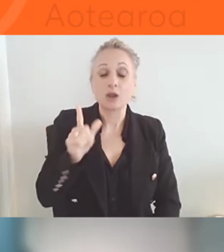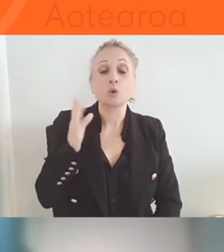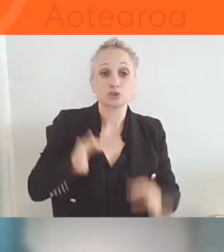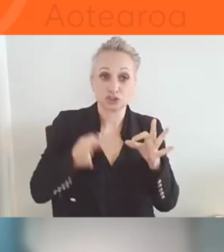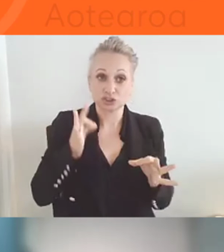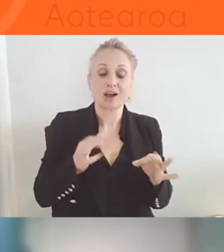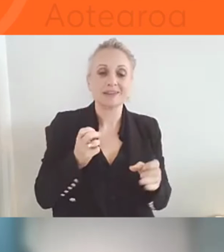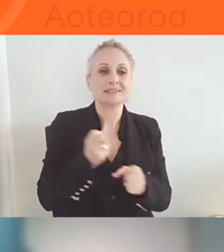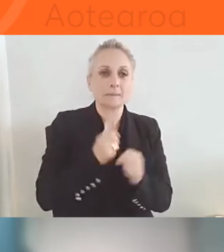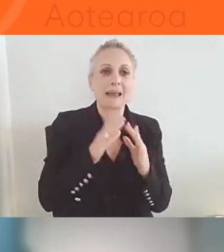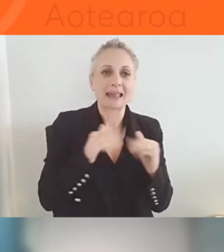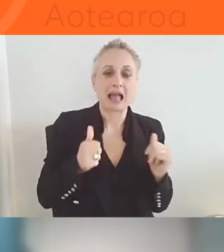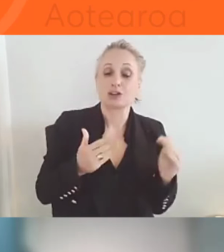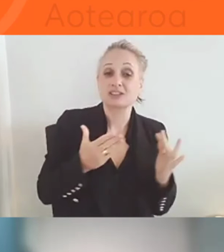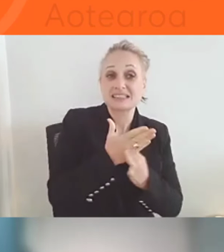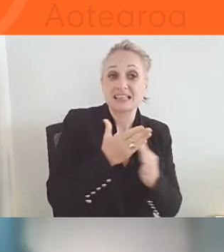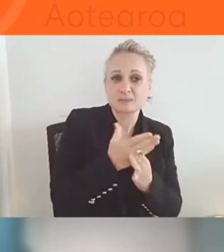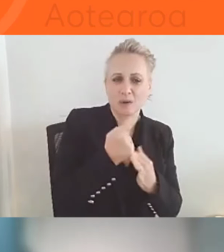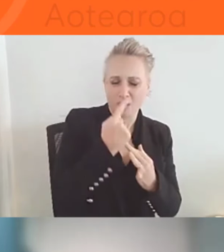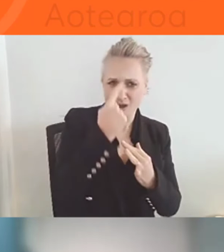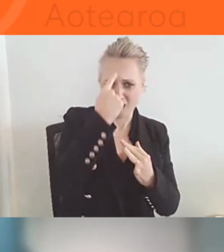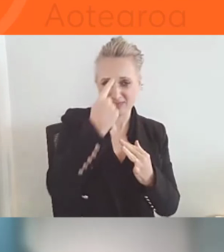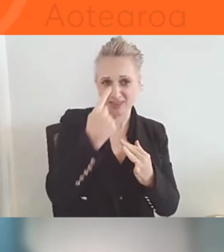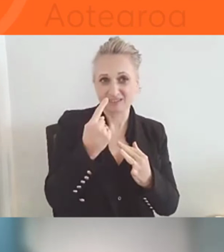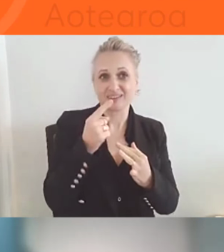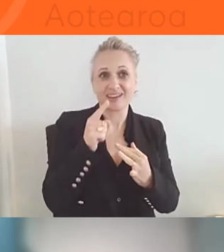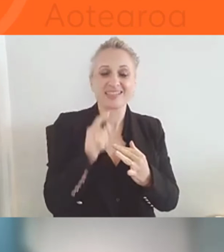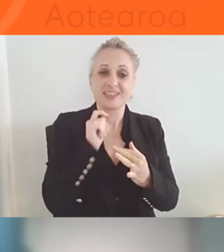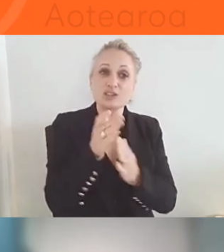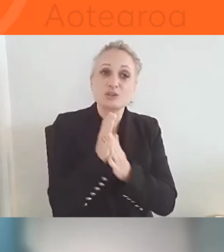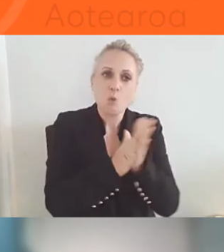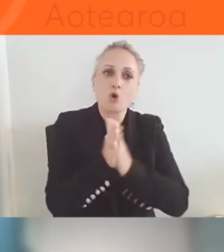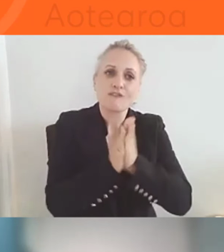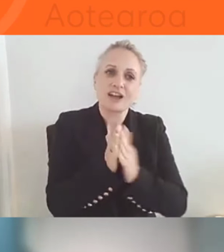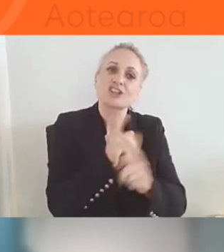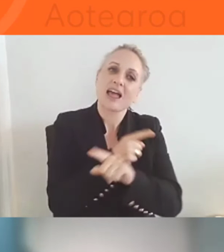room and carrot and stick type approaches to make this happen.